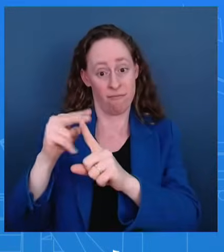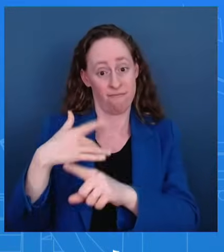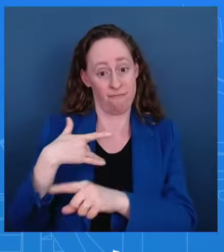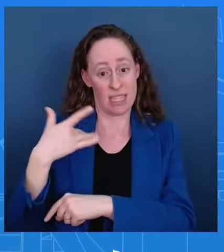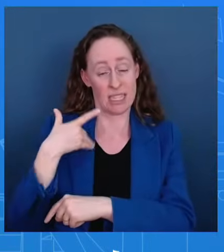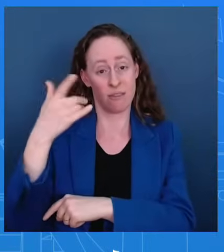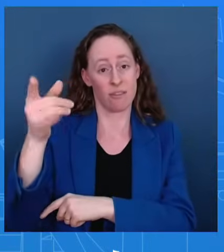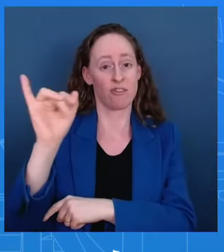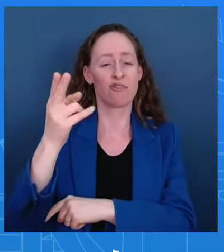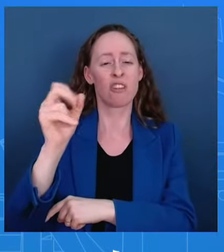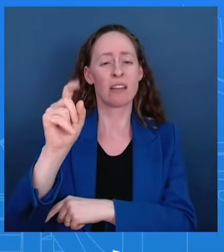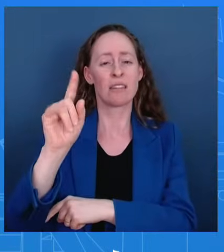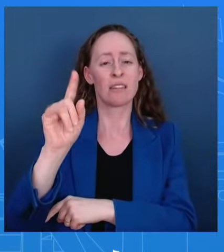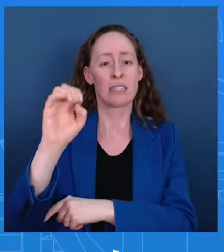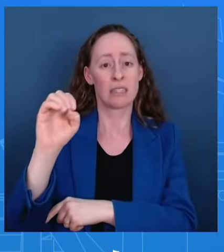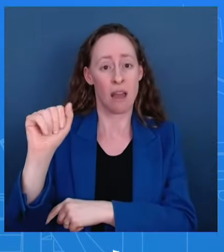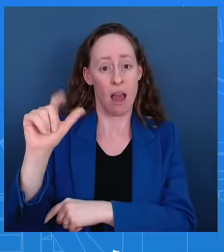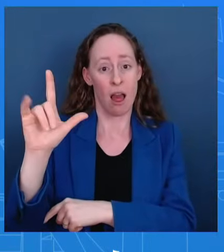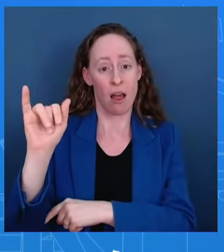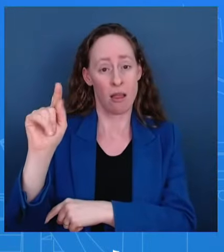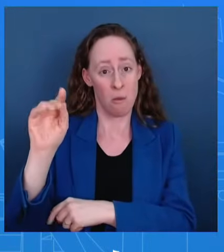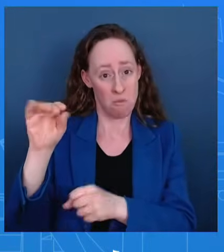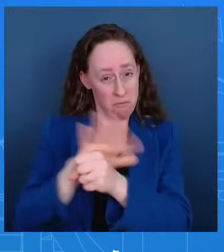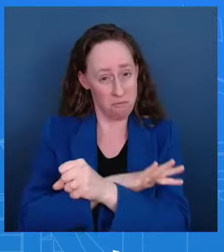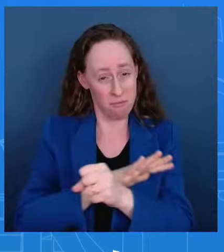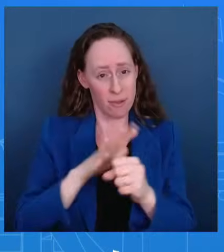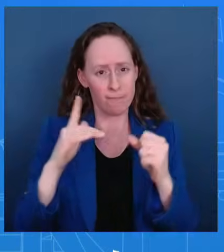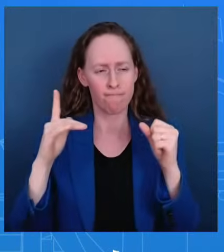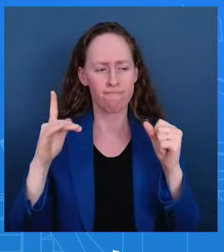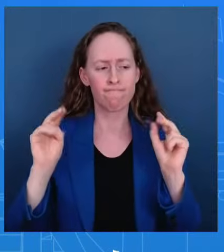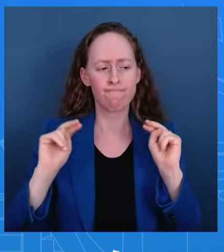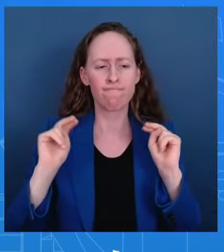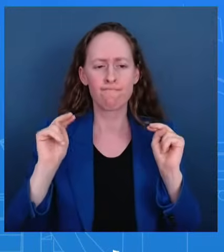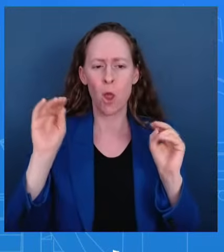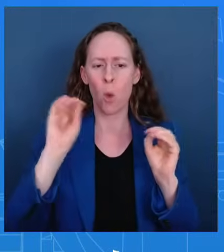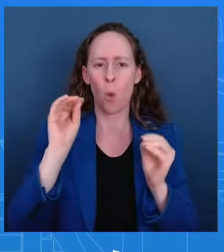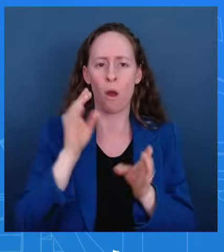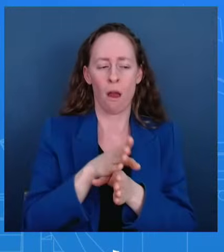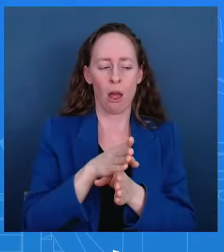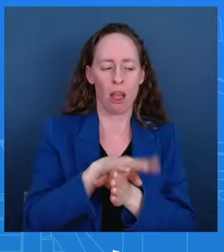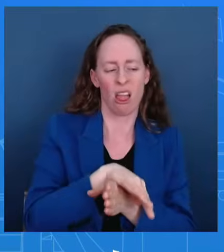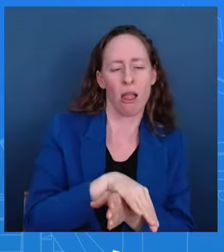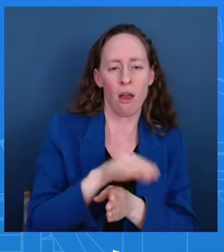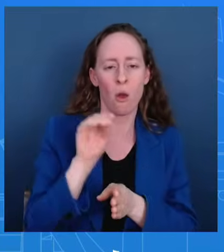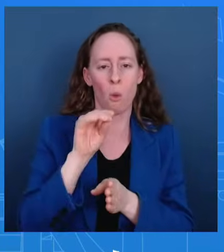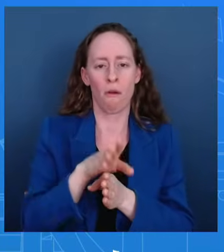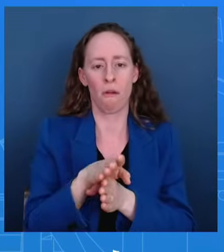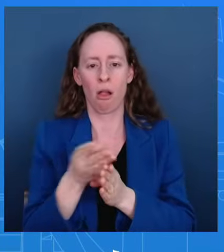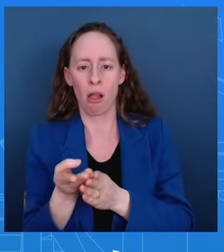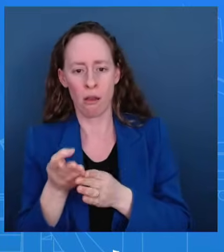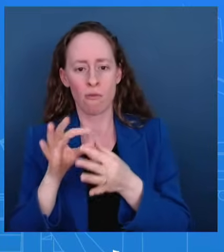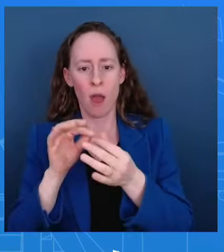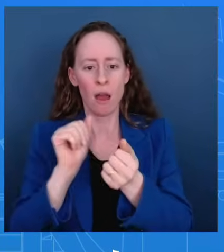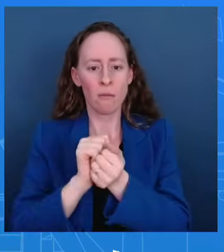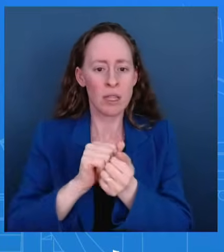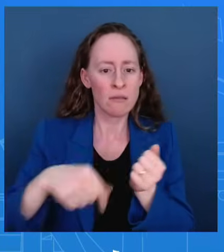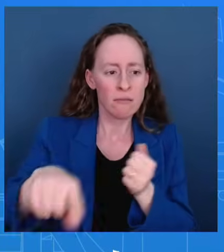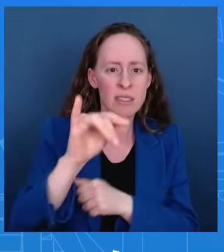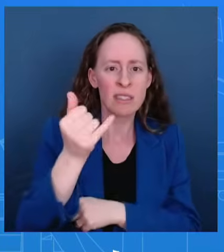with impartiality for all the cases involving January 6th? Ms. Jean-Pierre: So, look -- and this is something that I have spoken to the President about.